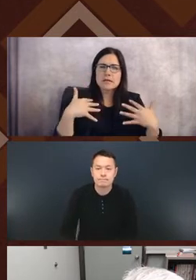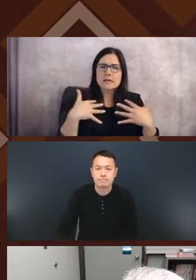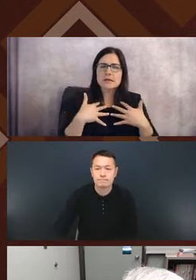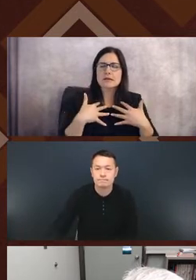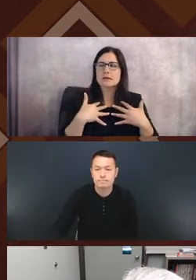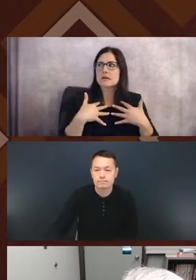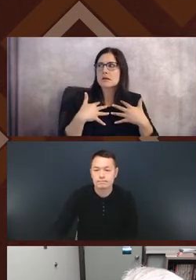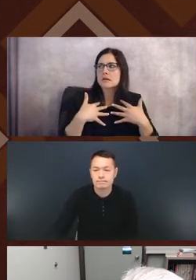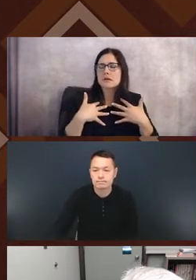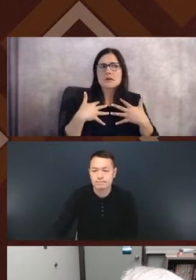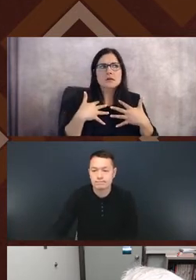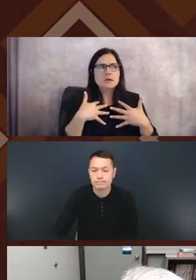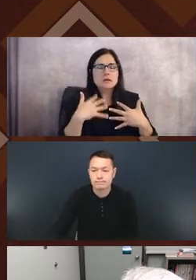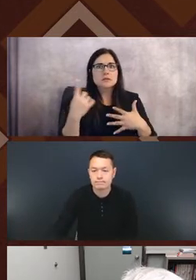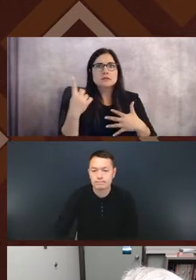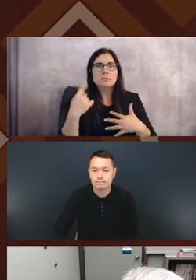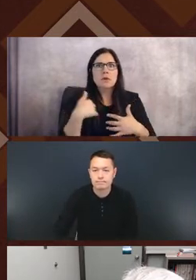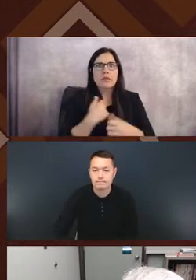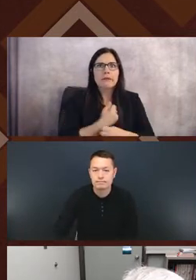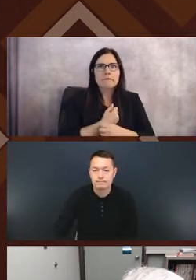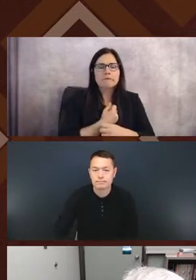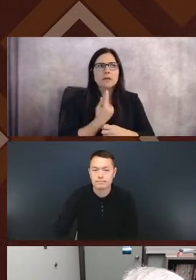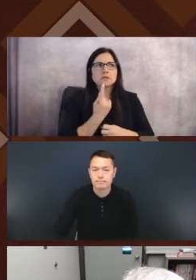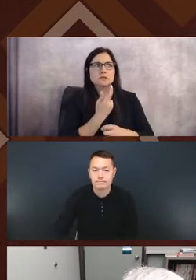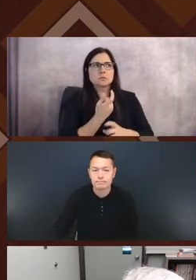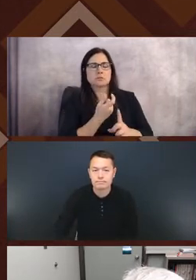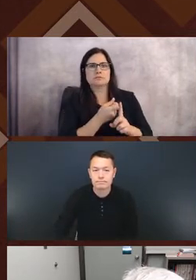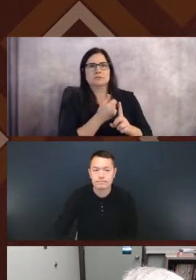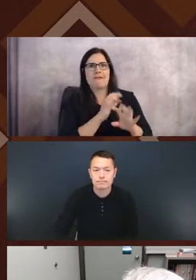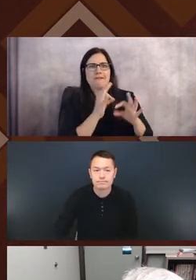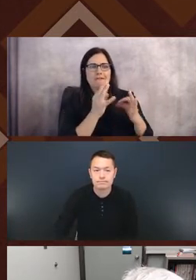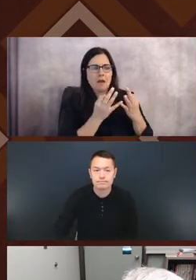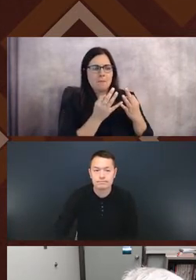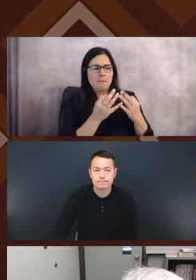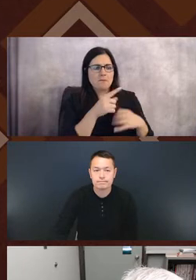that someone I loved someone in my family was going to be attacked